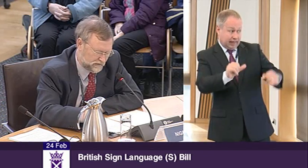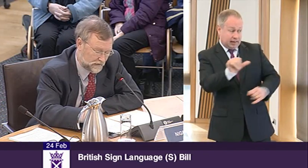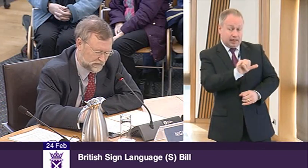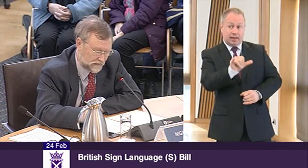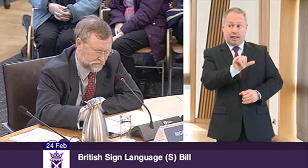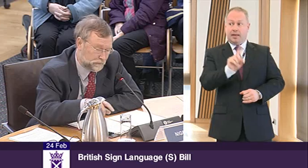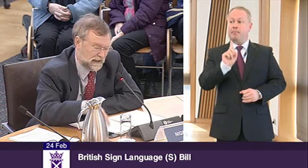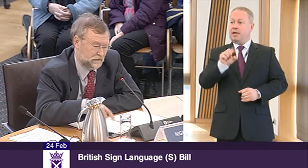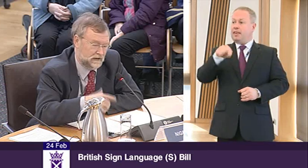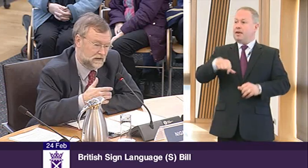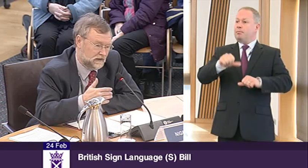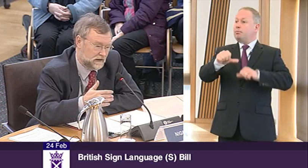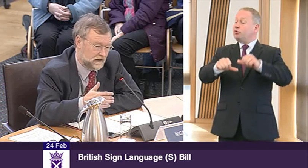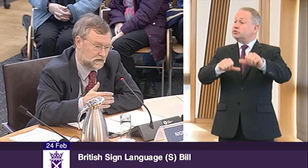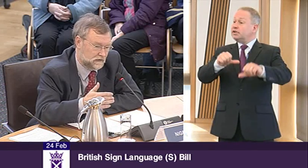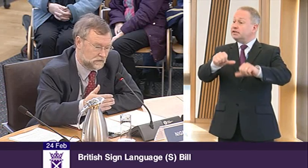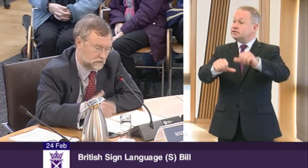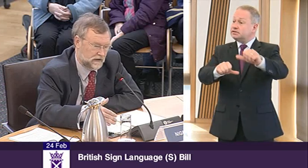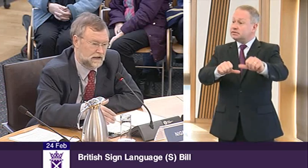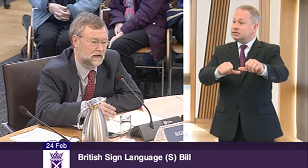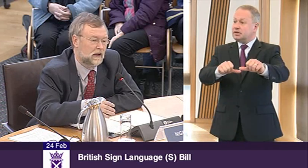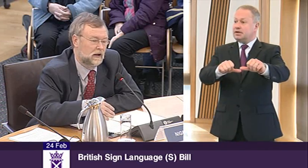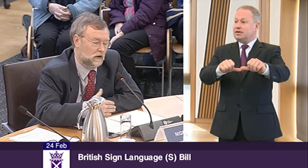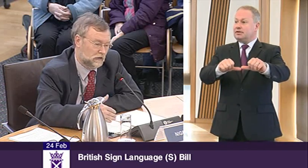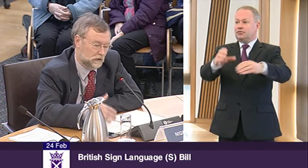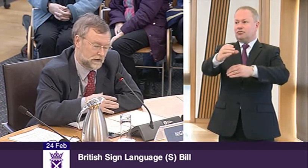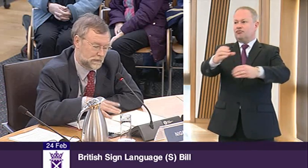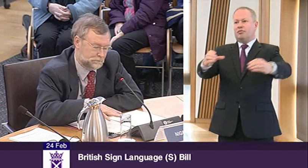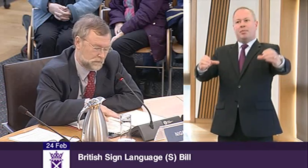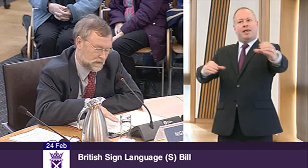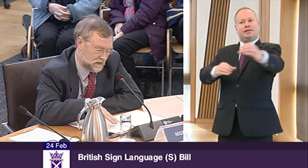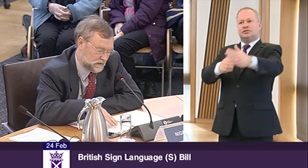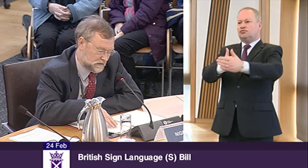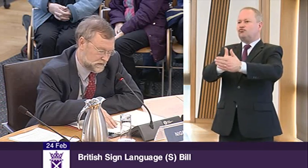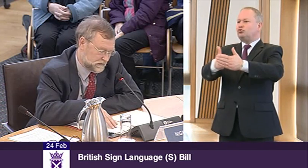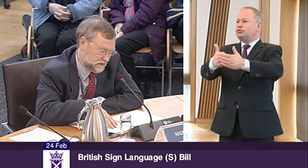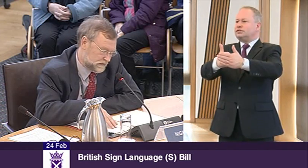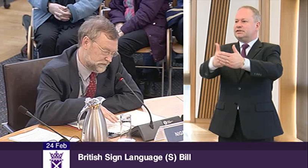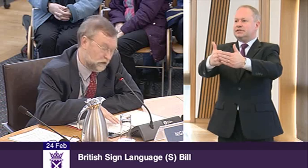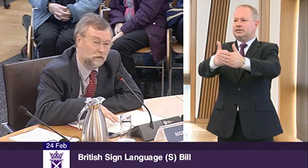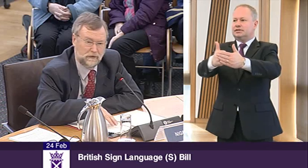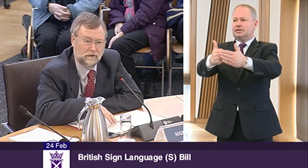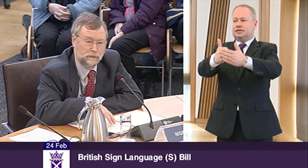However, I would not see that process replacing the routine, on-going involvement of the local